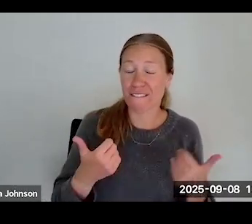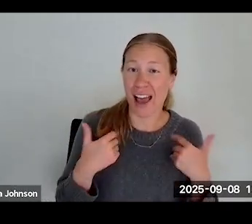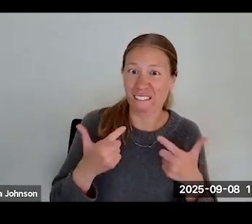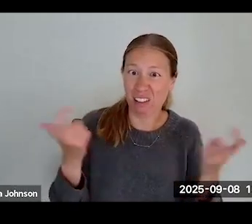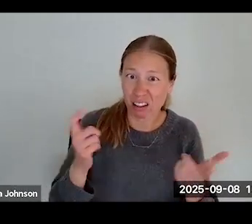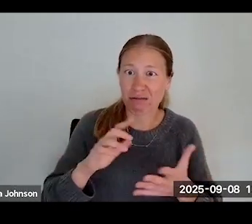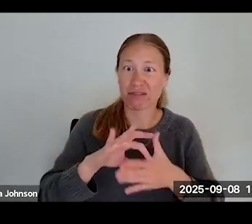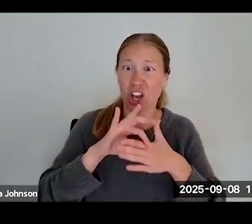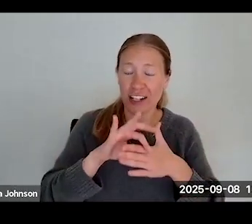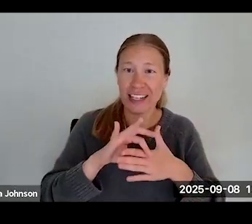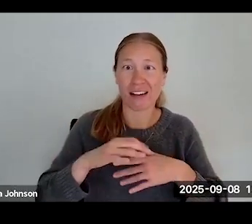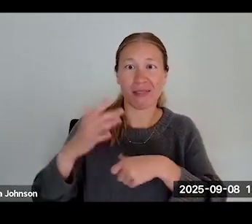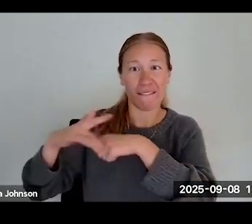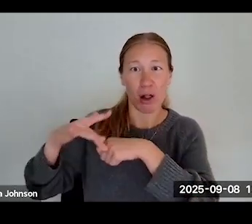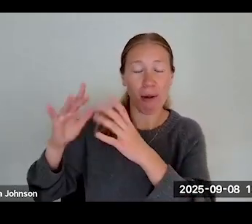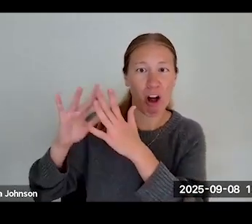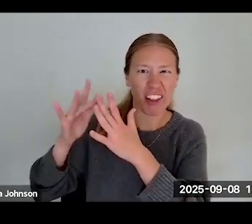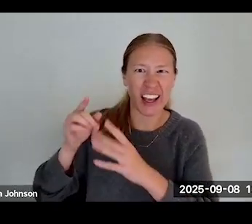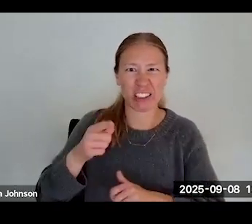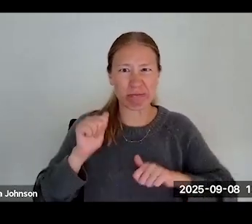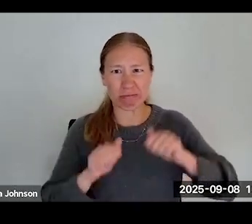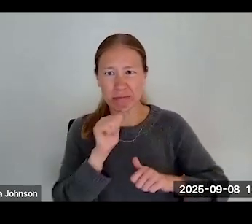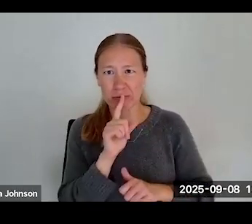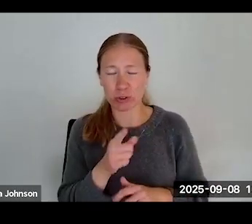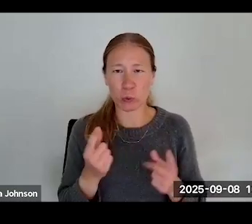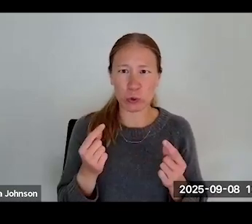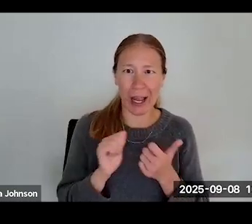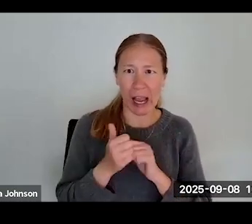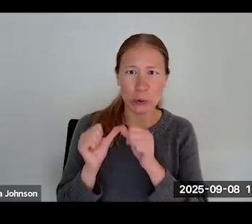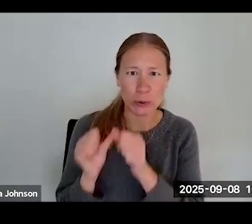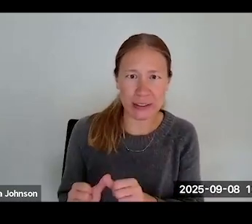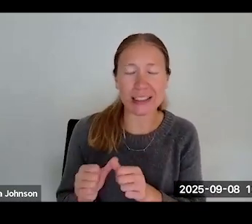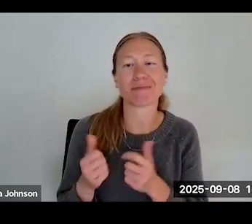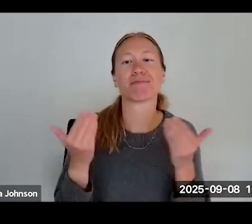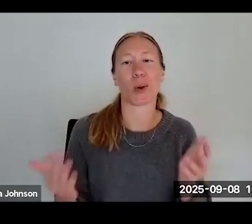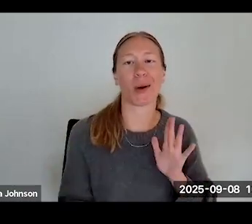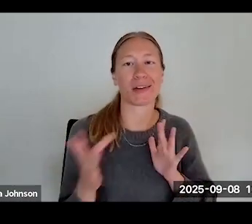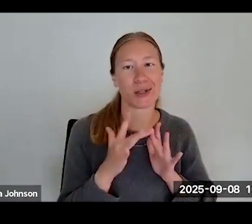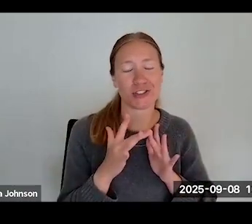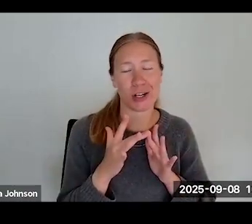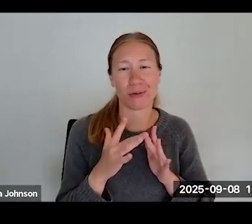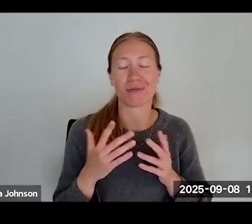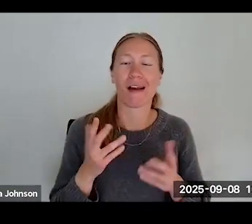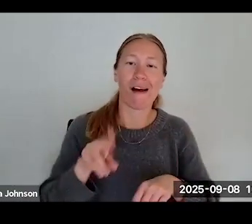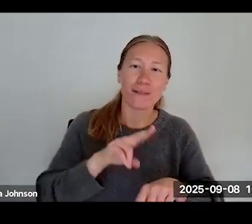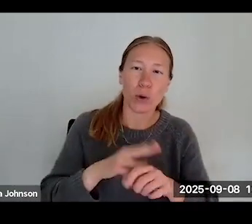on your website and you're really unsure how to proceed, we really recommend reaching out. And of course these new regulations do ask us